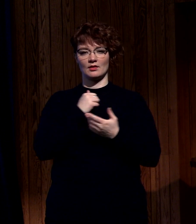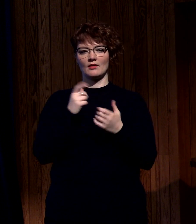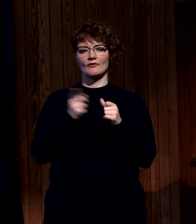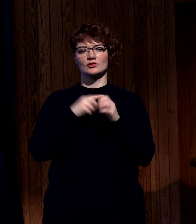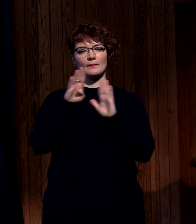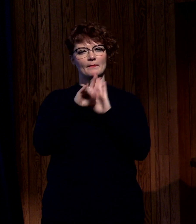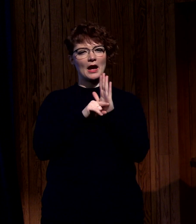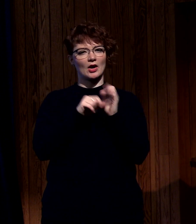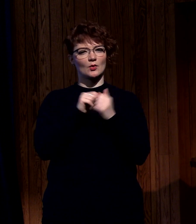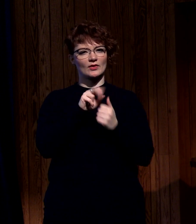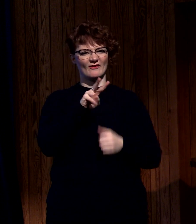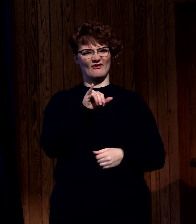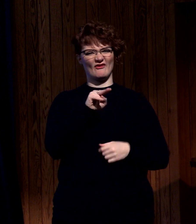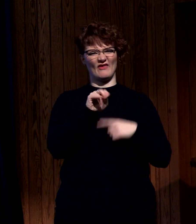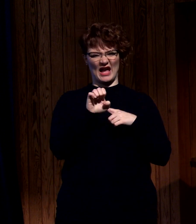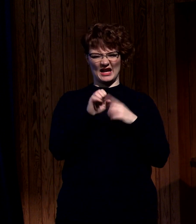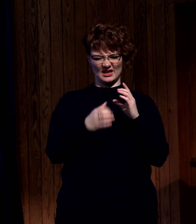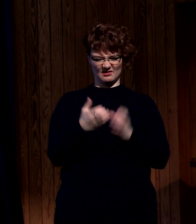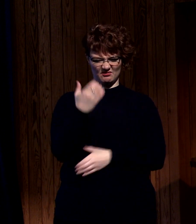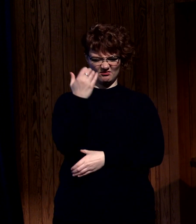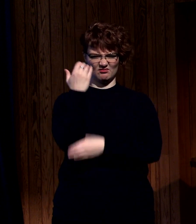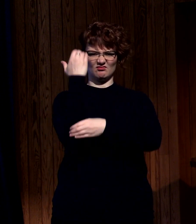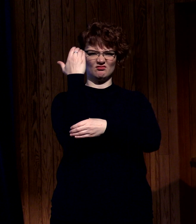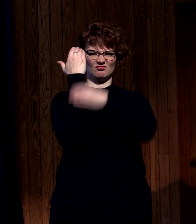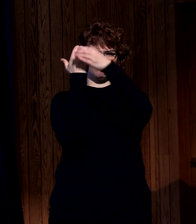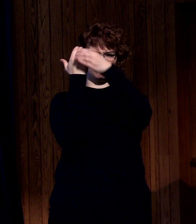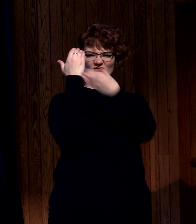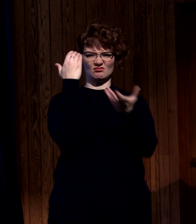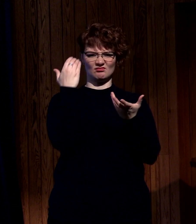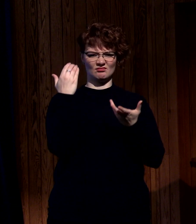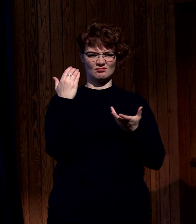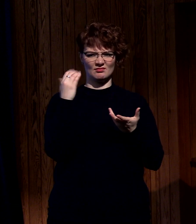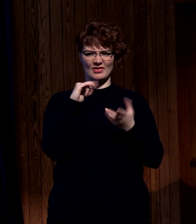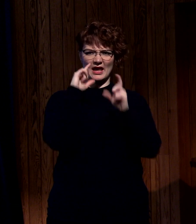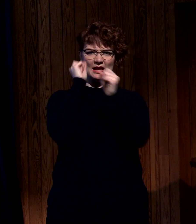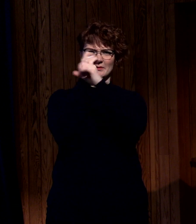this vine imagery? Clearly, this is a nod to the rural context of